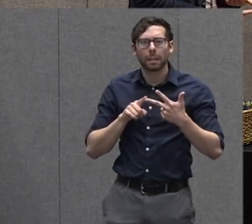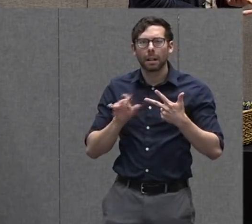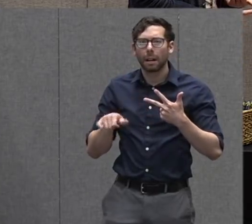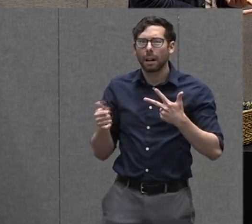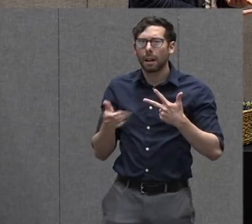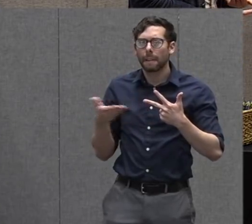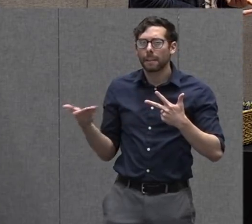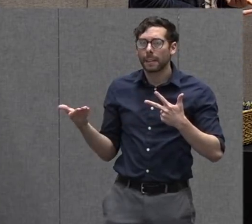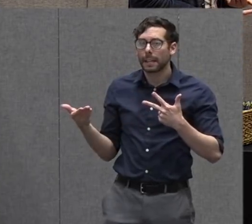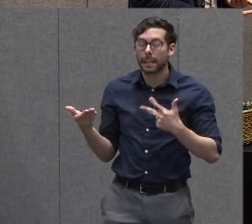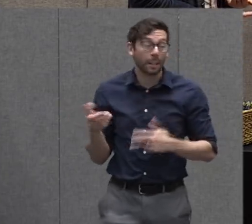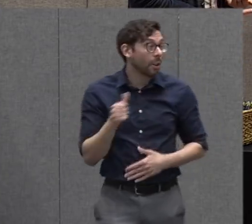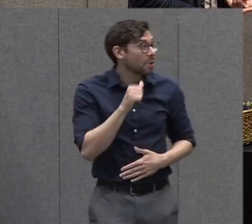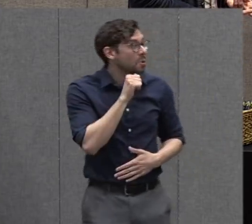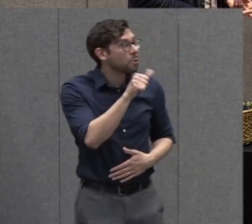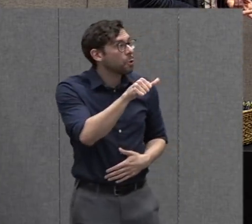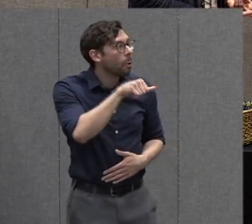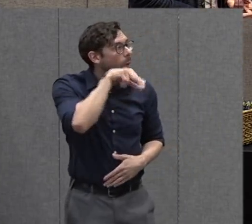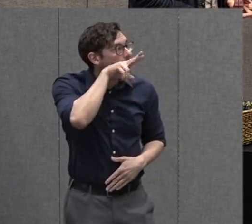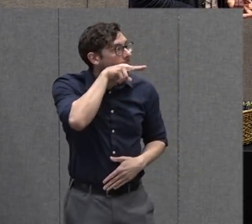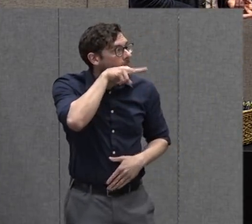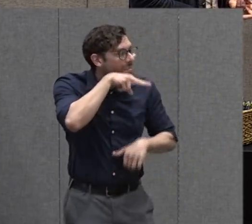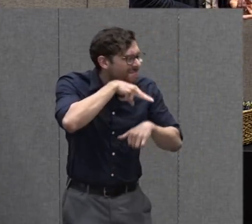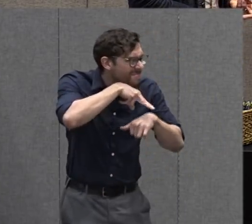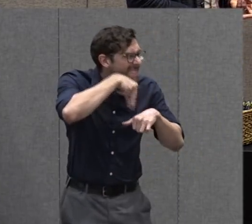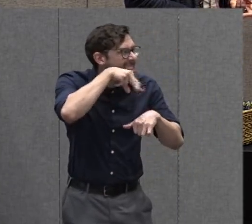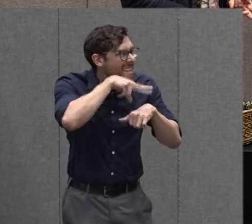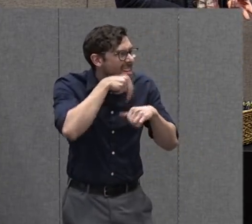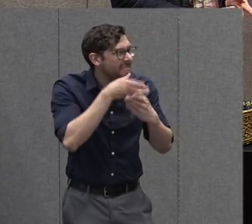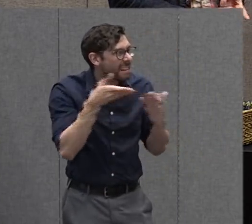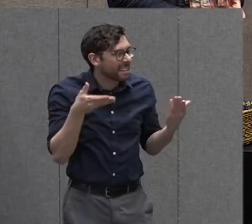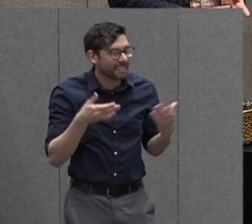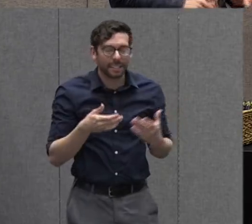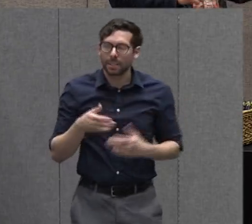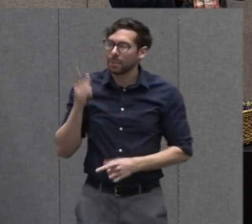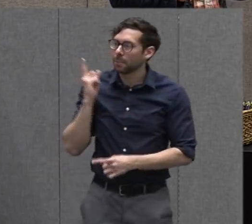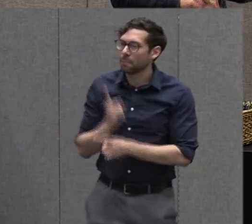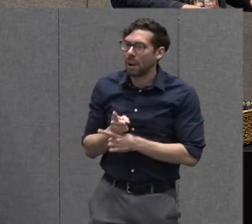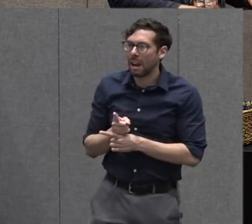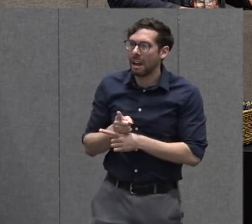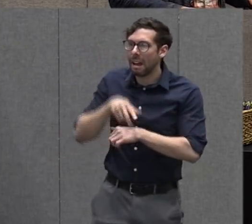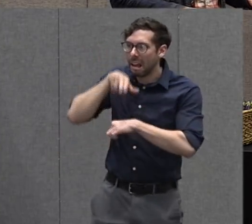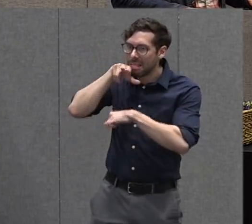[Miss Martindale] Do not lick anything. [Mr. R] And in case somebody does lick something